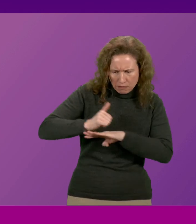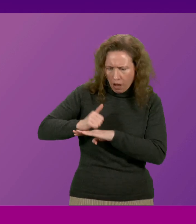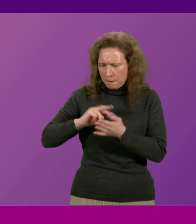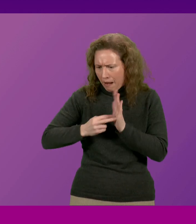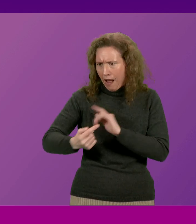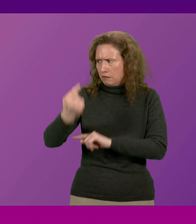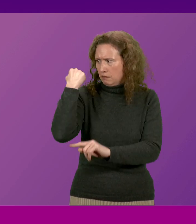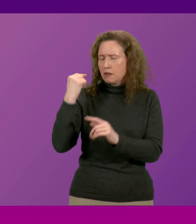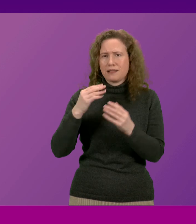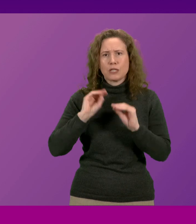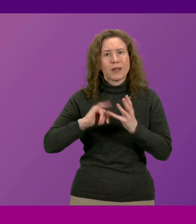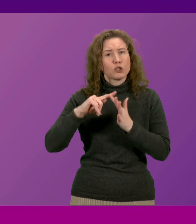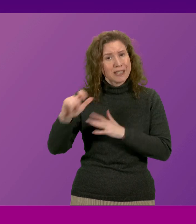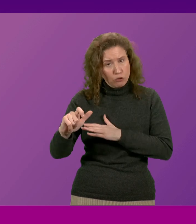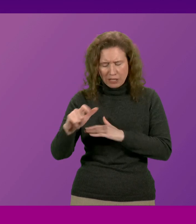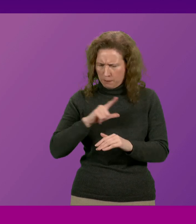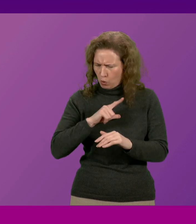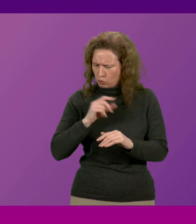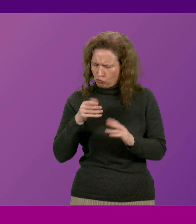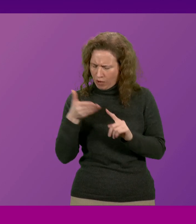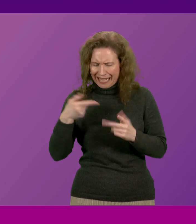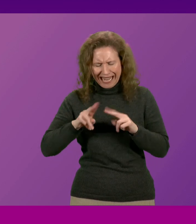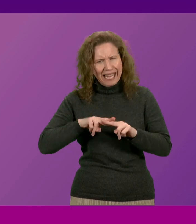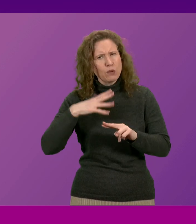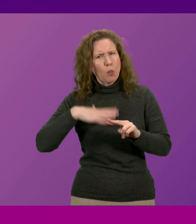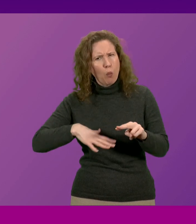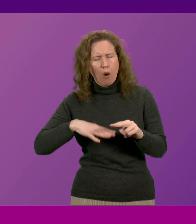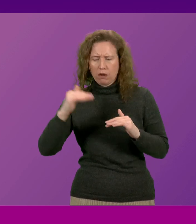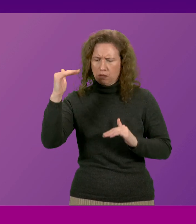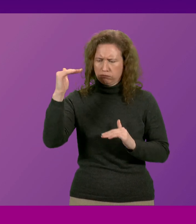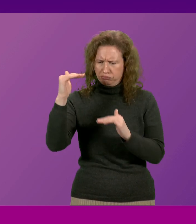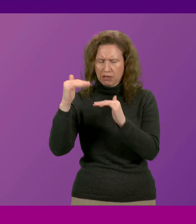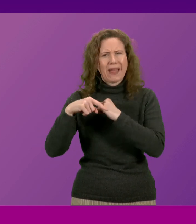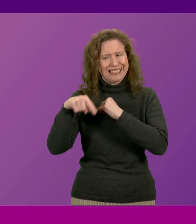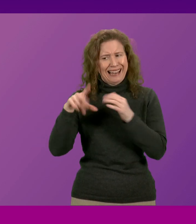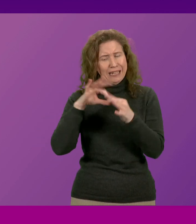secretary, in recognition of the fact that, if we want to close the poverty-related attainment